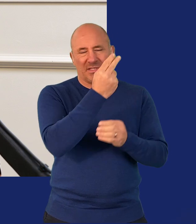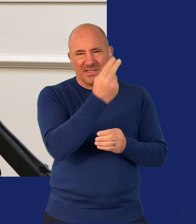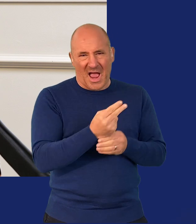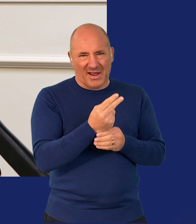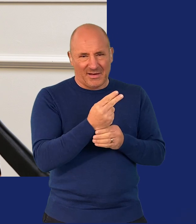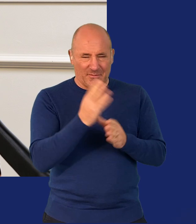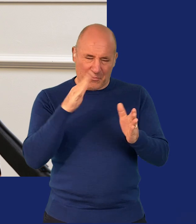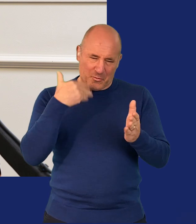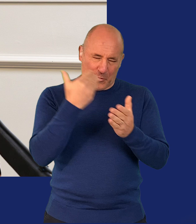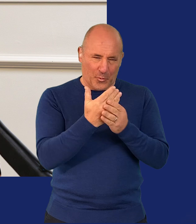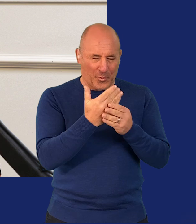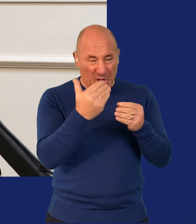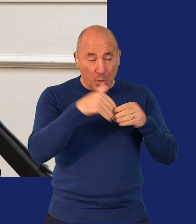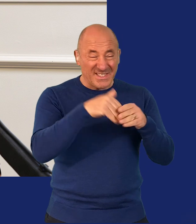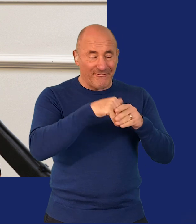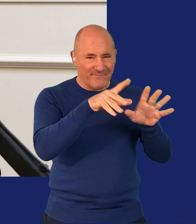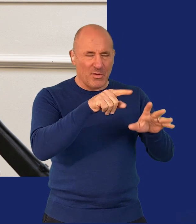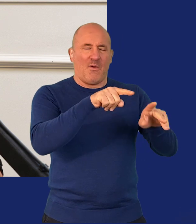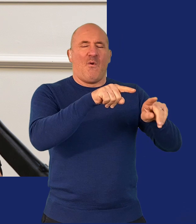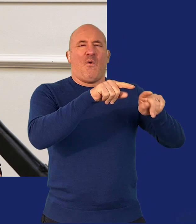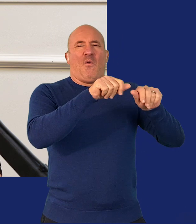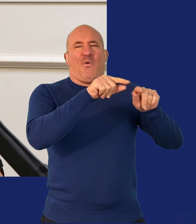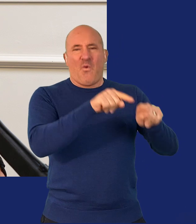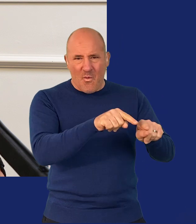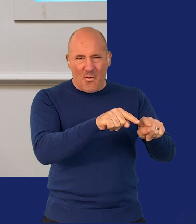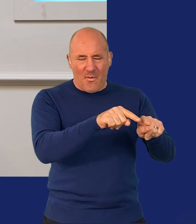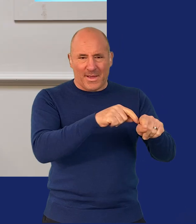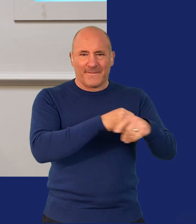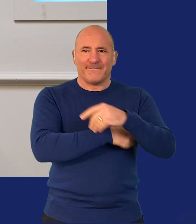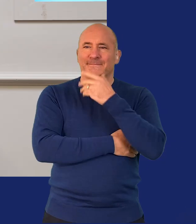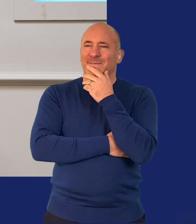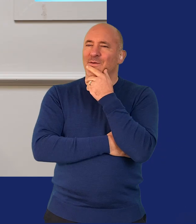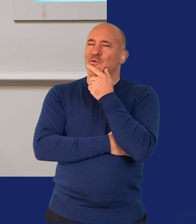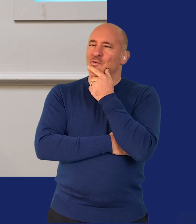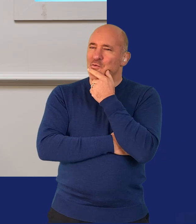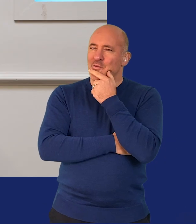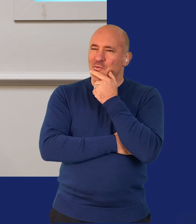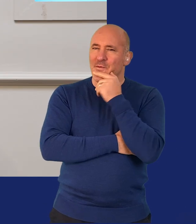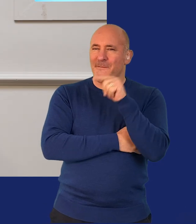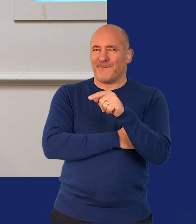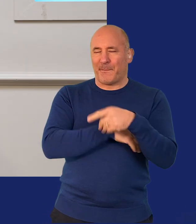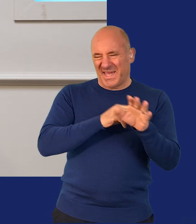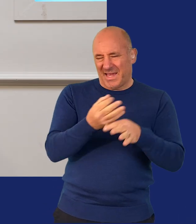Hmm, so the, when I read this question, what sprang to mind was, um,